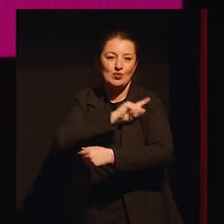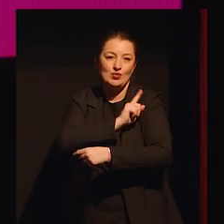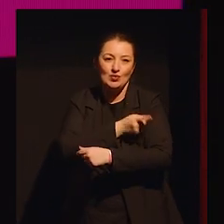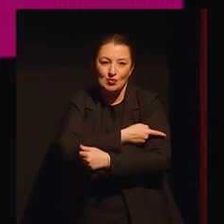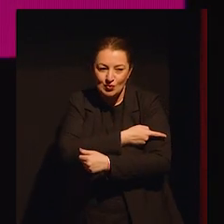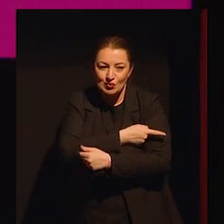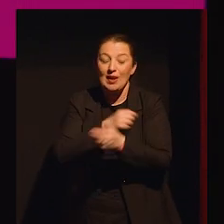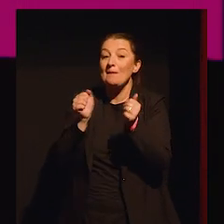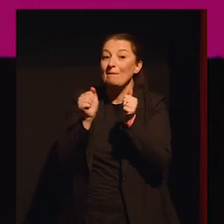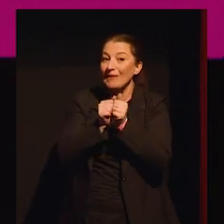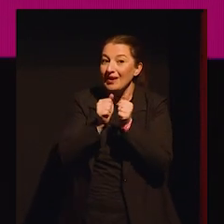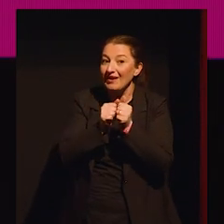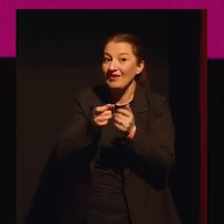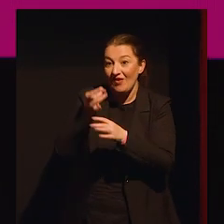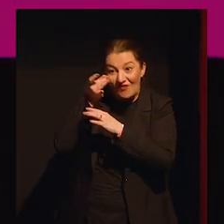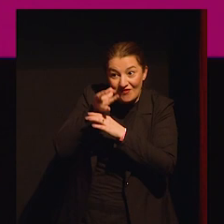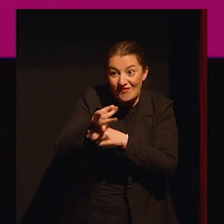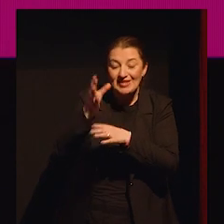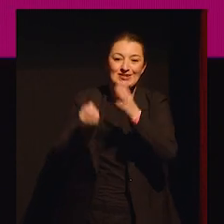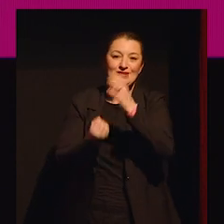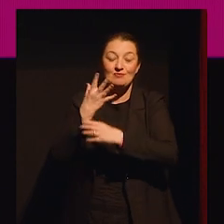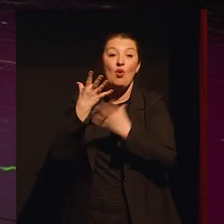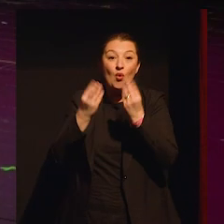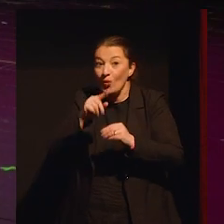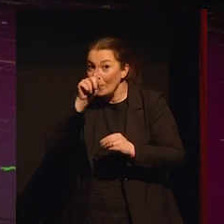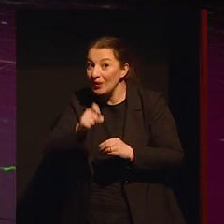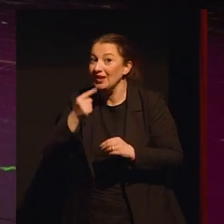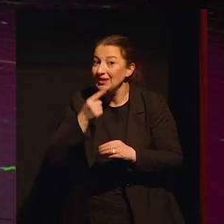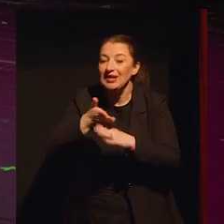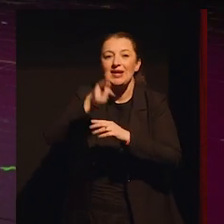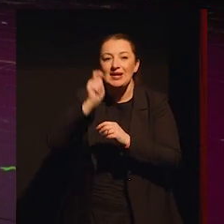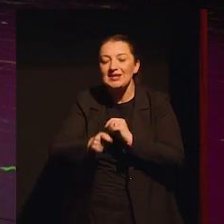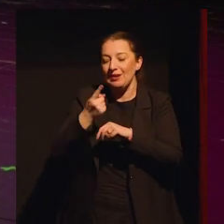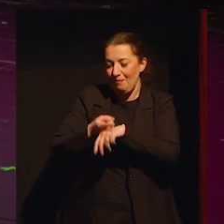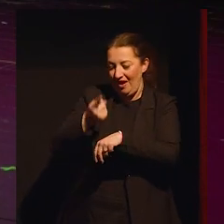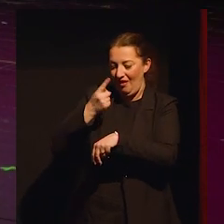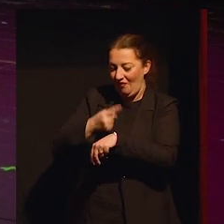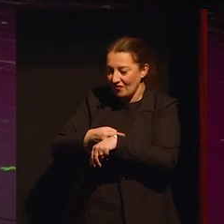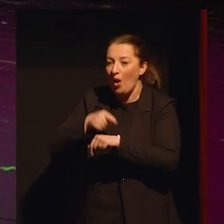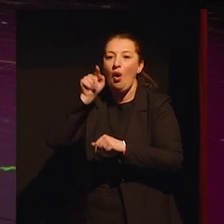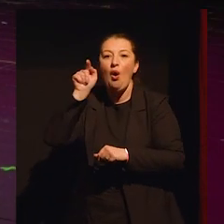narrative and interaction of the gaming world?” So, we organized the “Let’s wow” hackathon